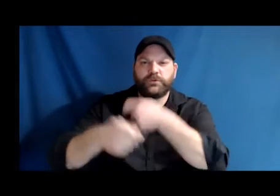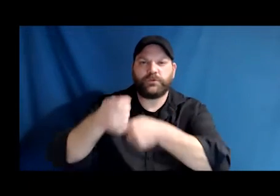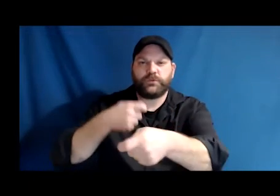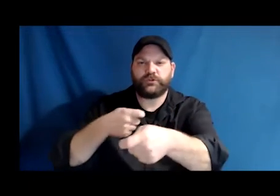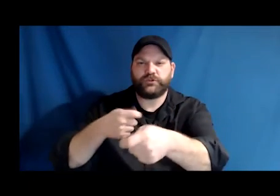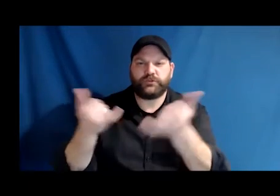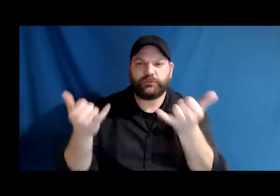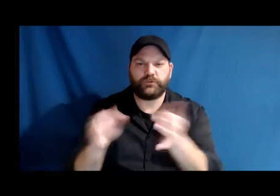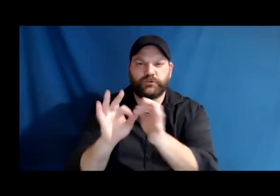for 10 years,